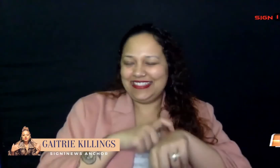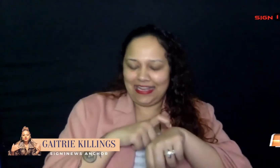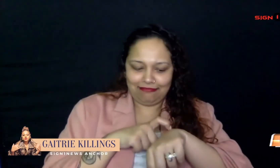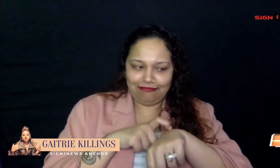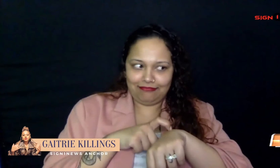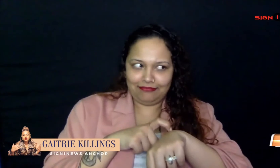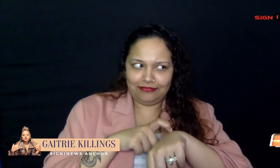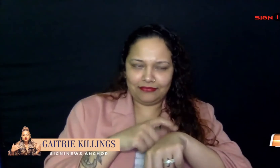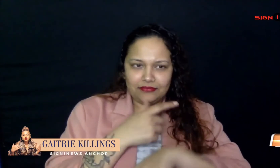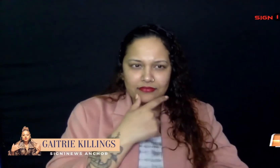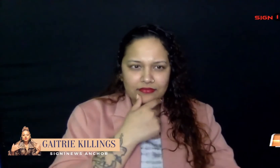Have a great time.